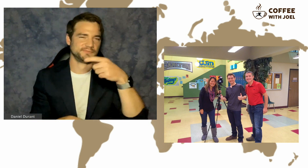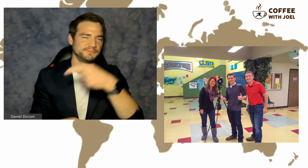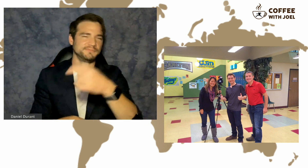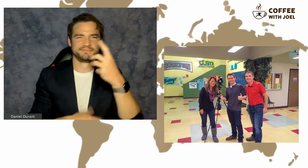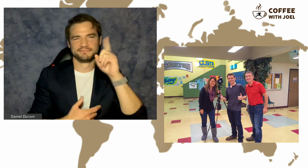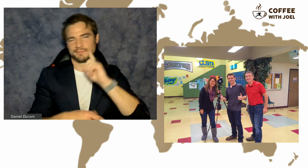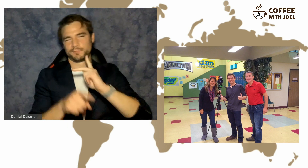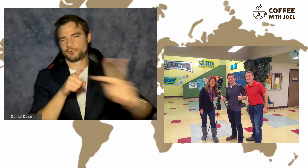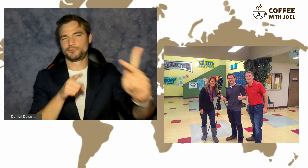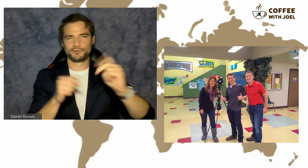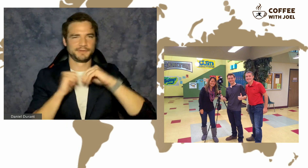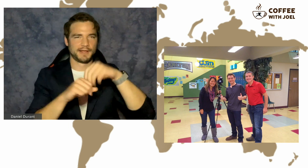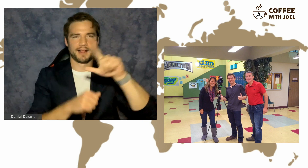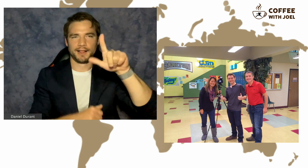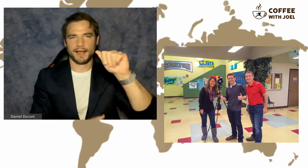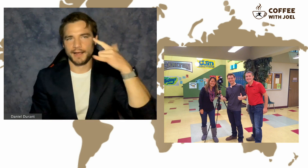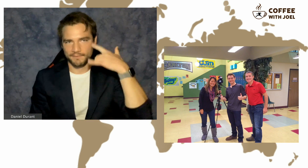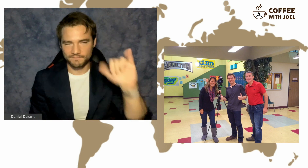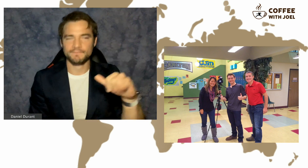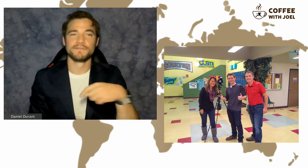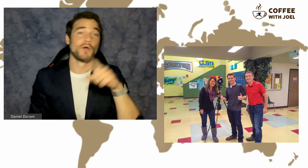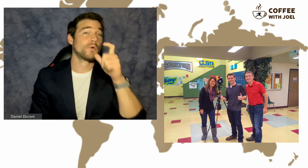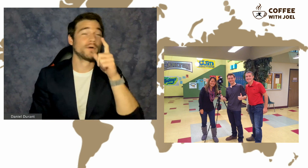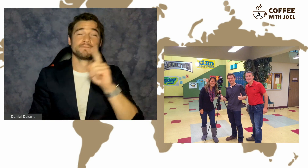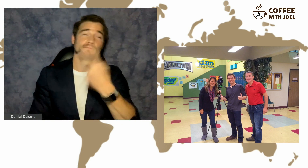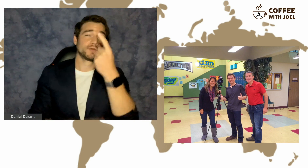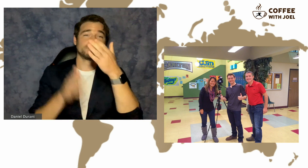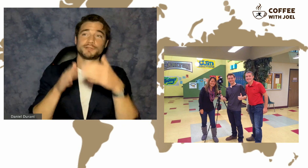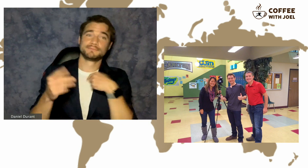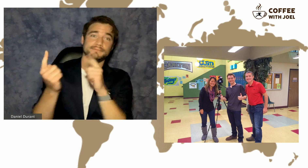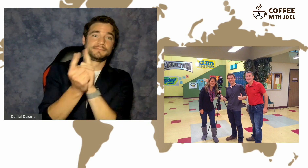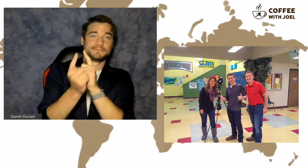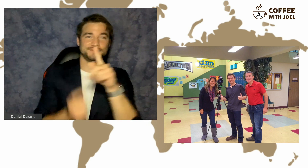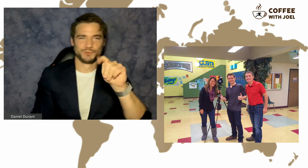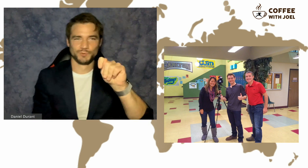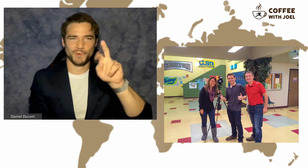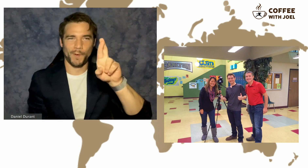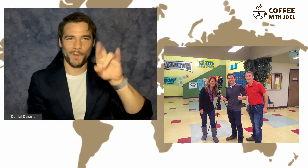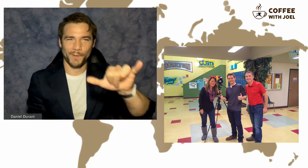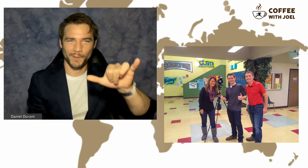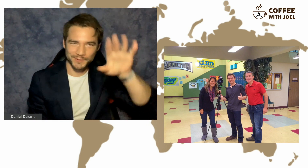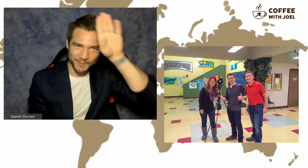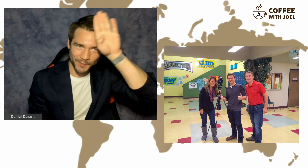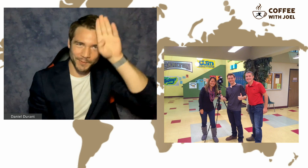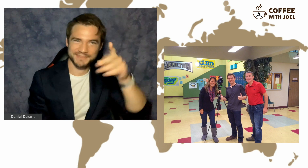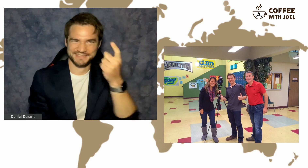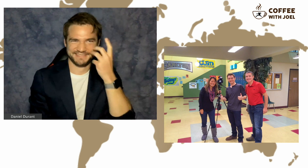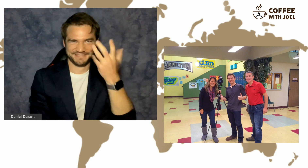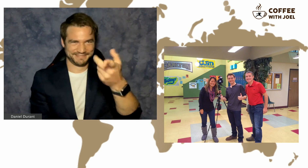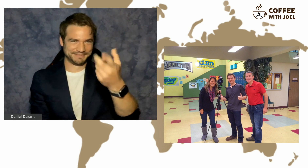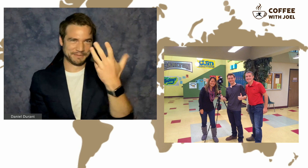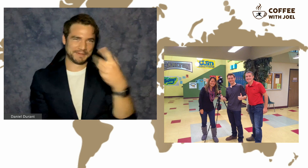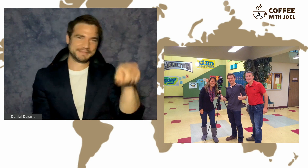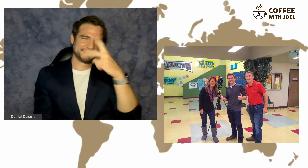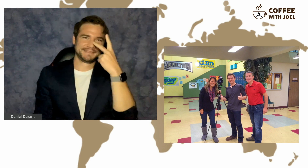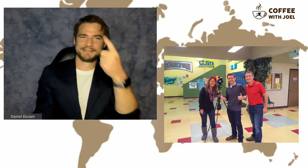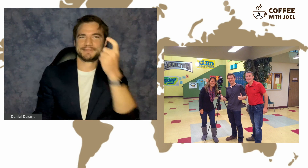a professional deaf theatre company there. The first person I met was Troy Kotsur,